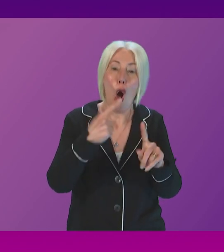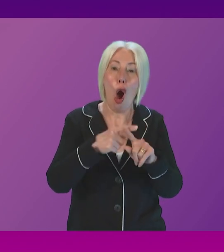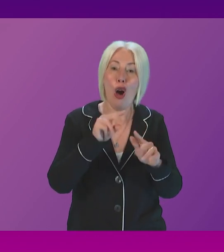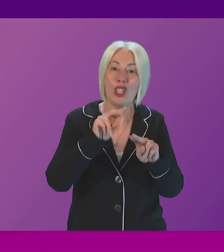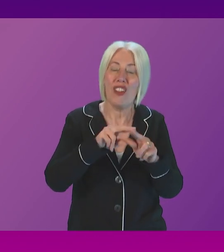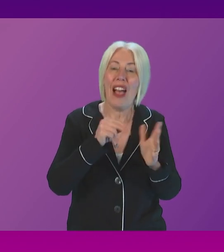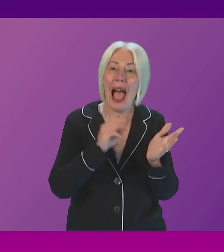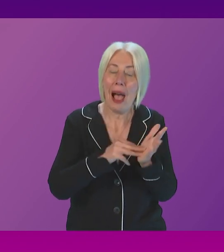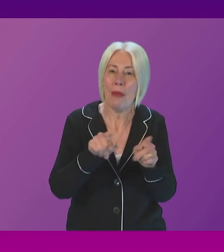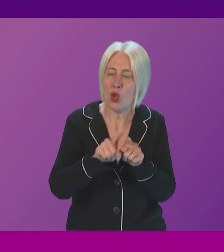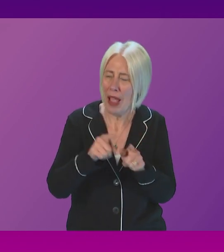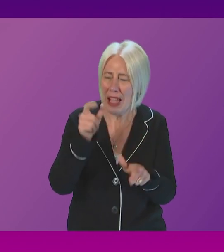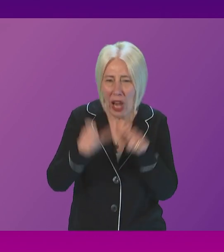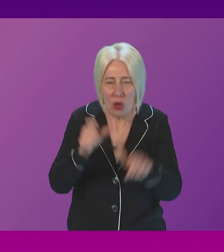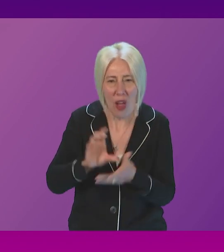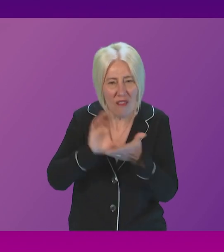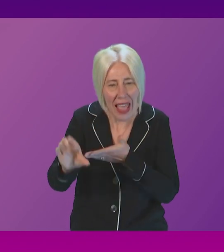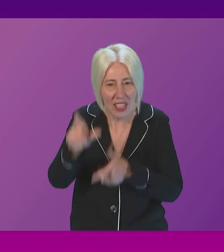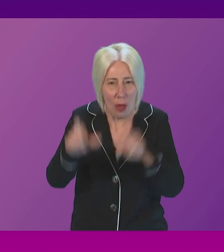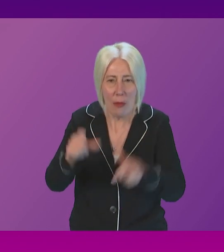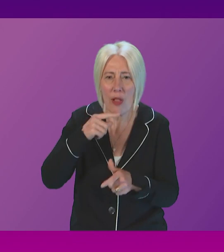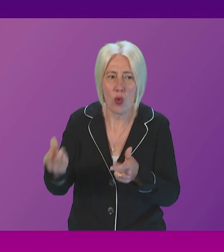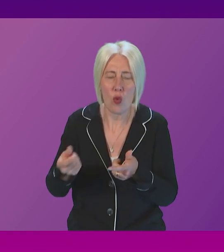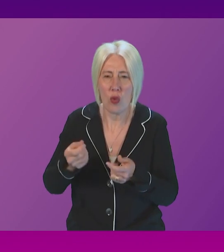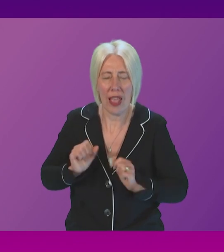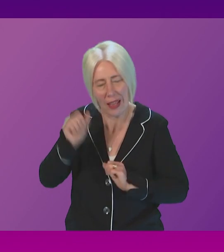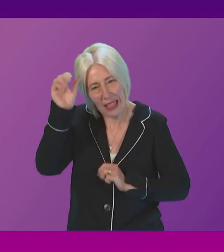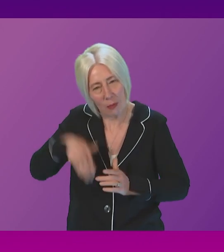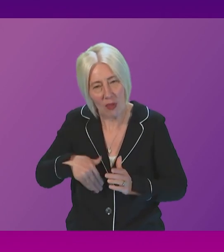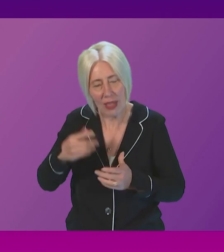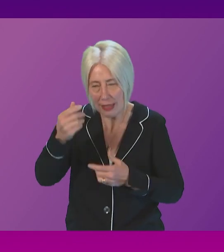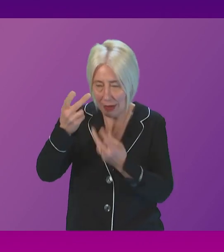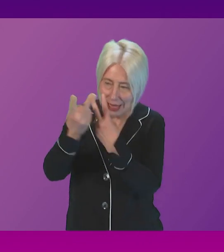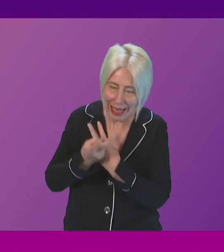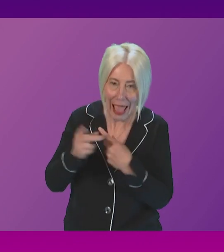in all those who experience or provide care, and for a robust set of national indicators